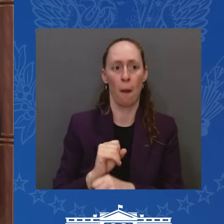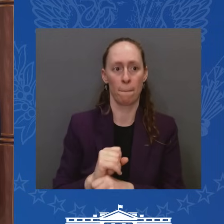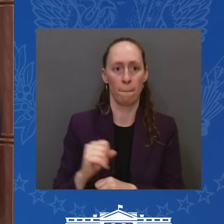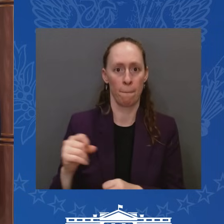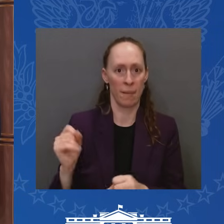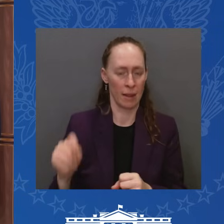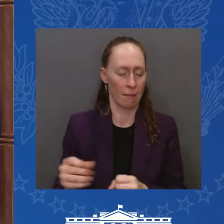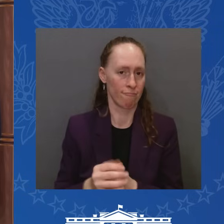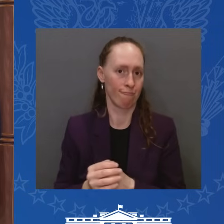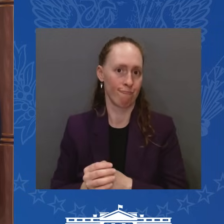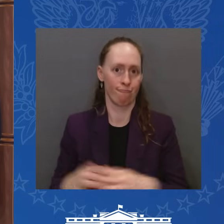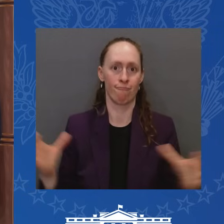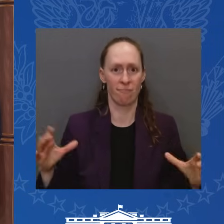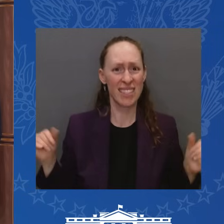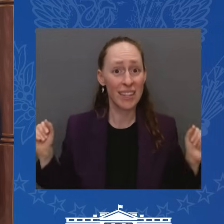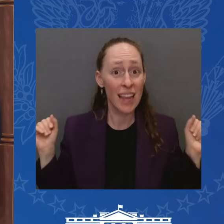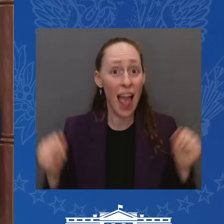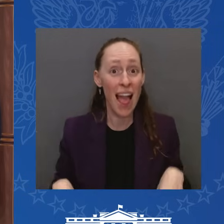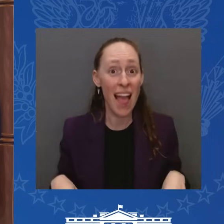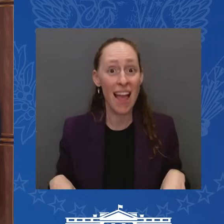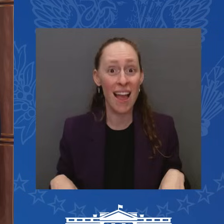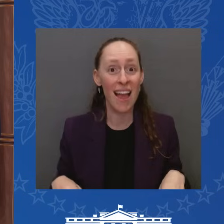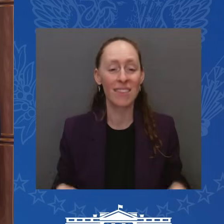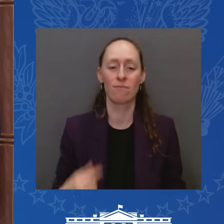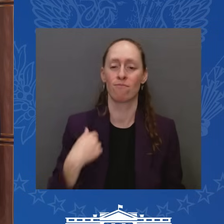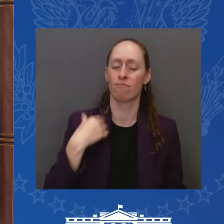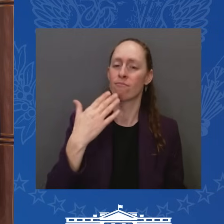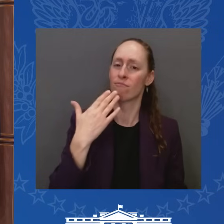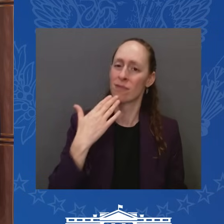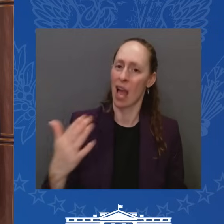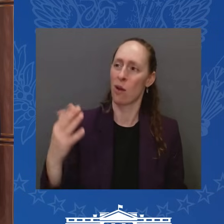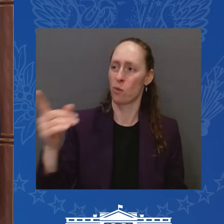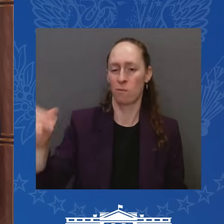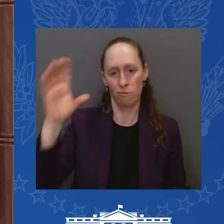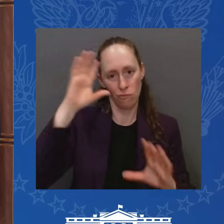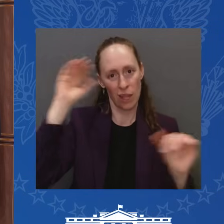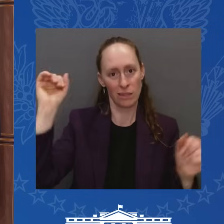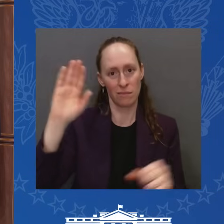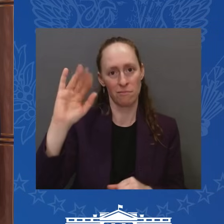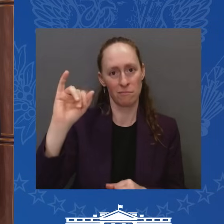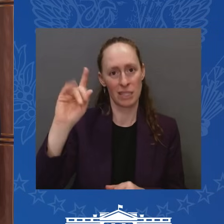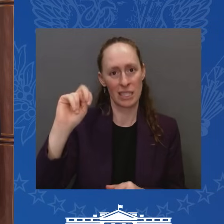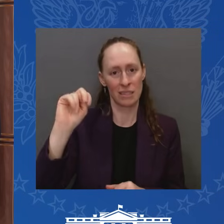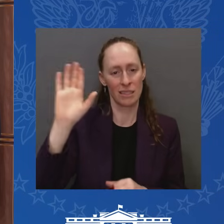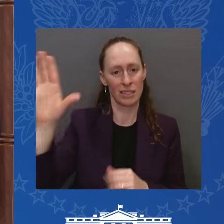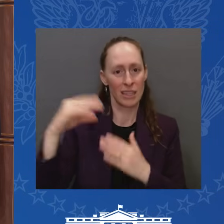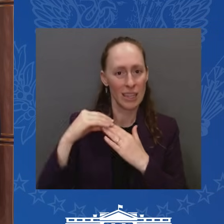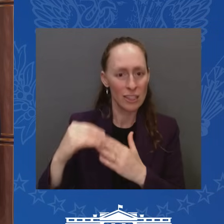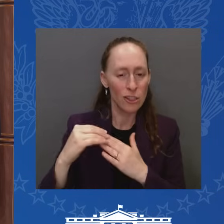and the support of our state and local partners, Baltimore is poised to become one of the world's